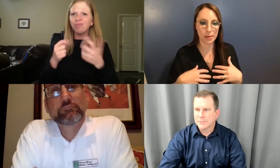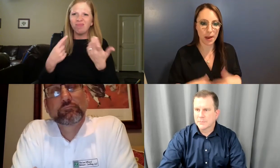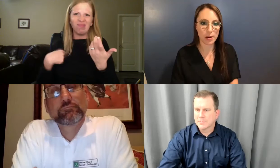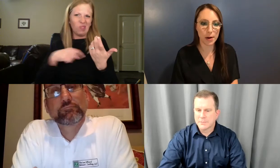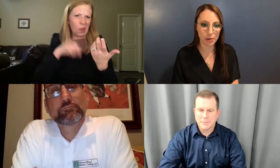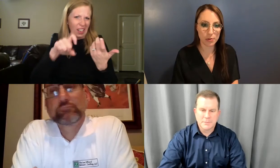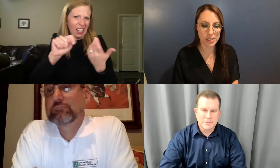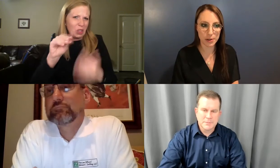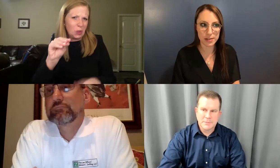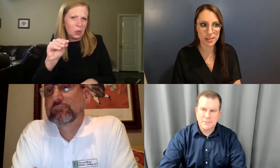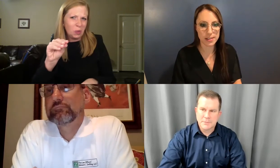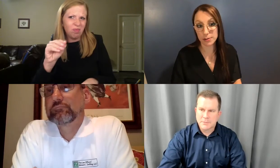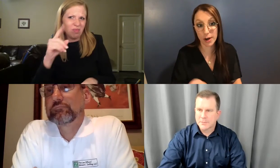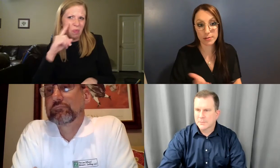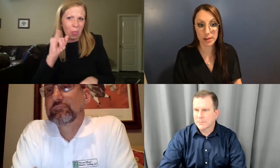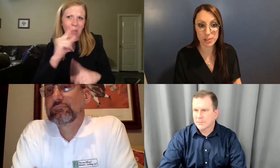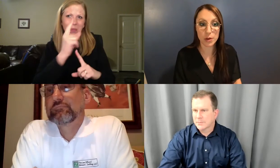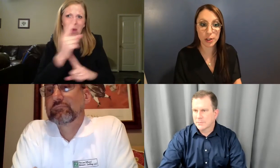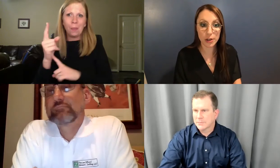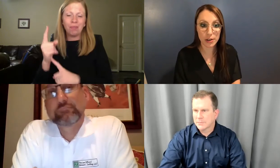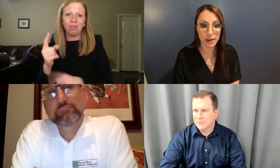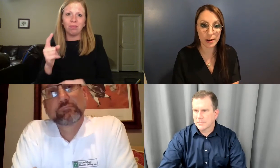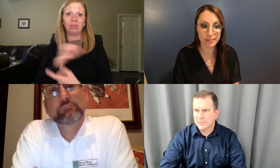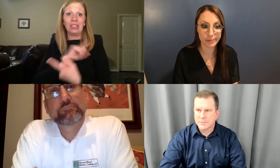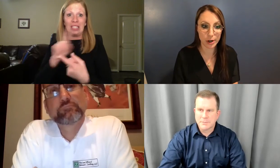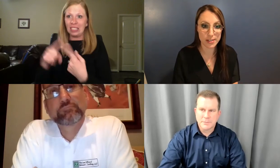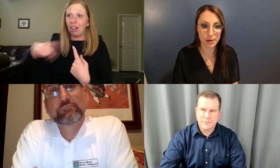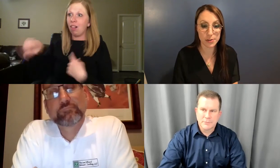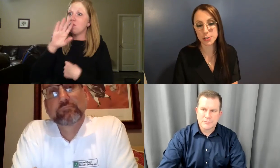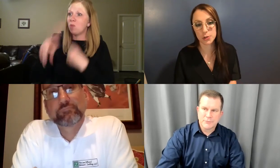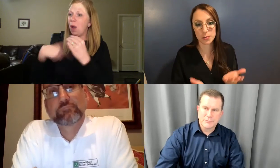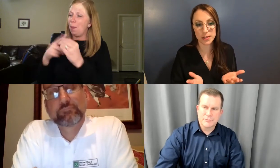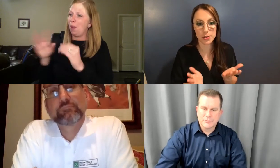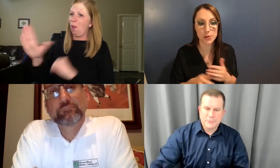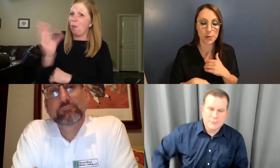about that, about their own experiences here, right? Until we look for ourselves or until we're being sued